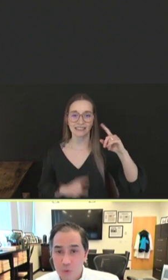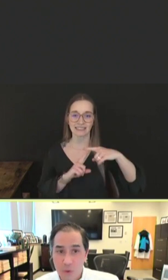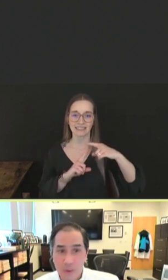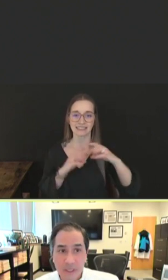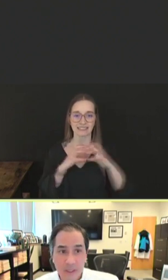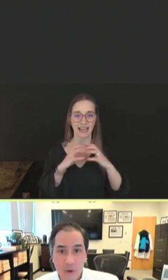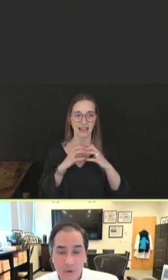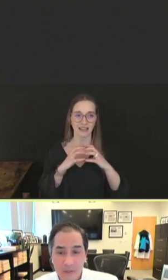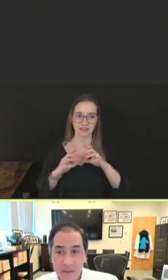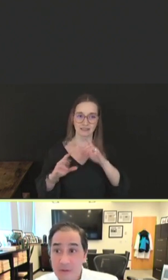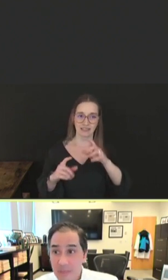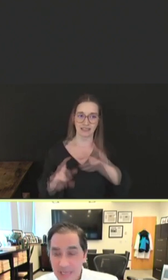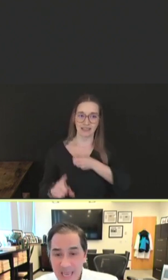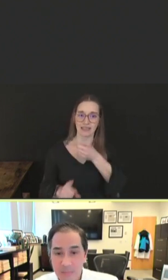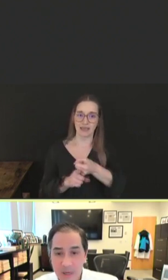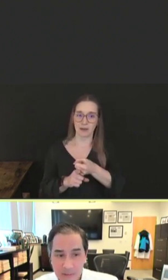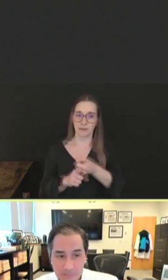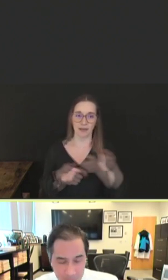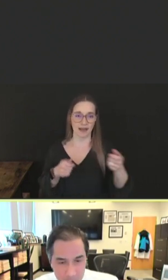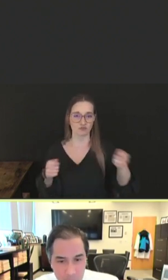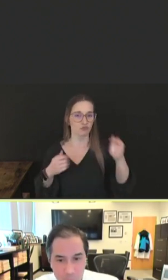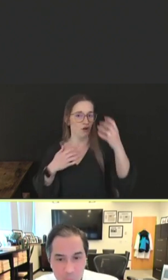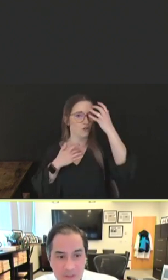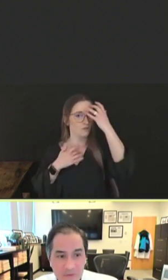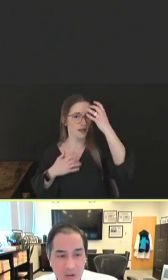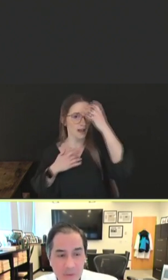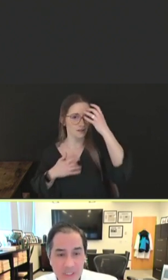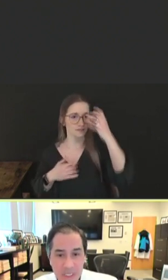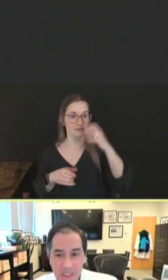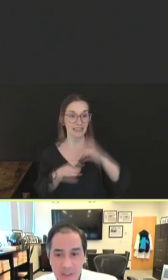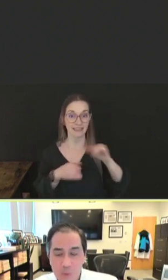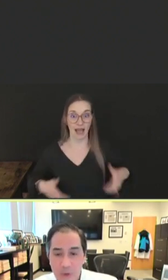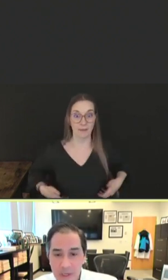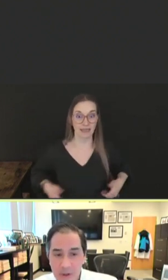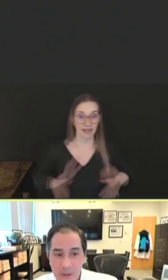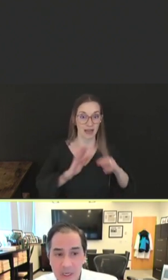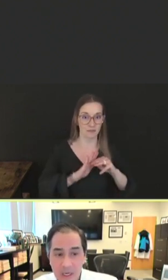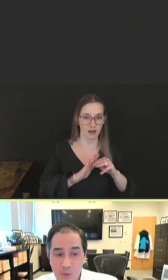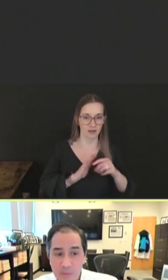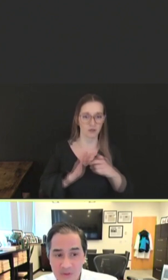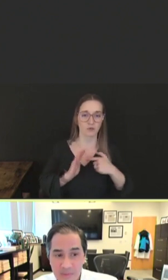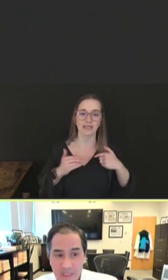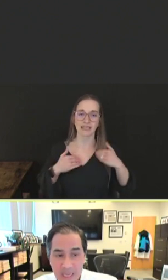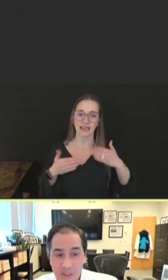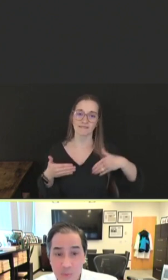control in the COVID macaque model, we did the following study where groups of macaques